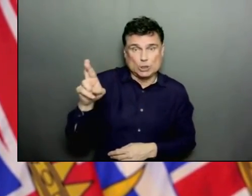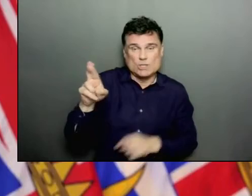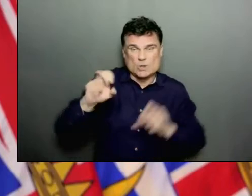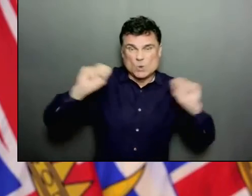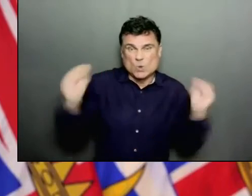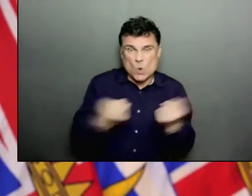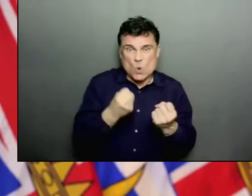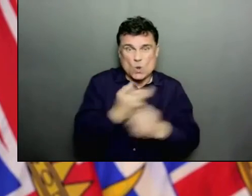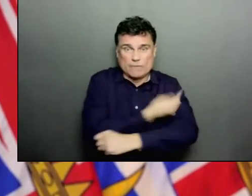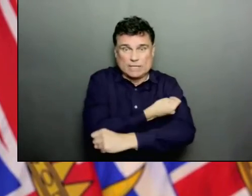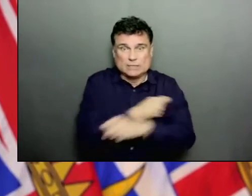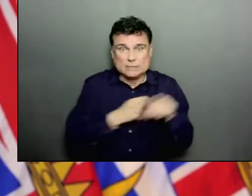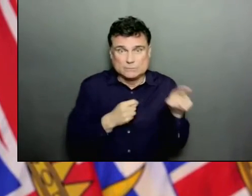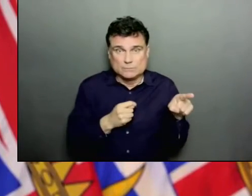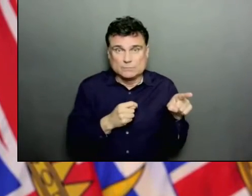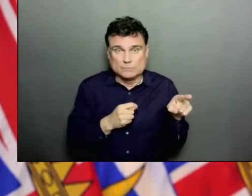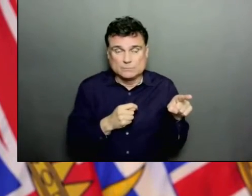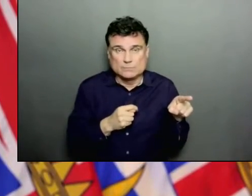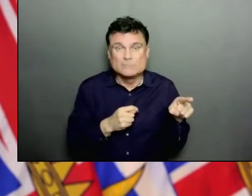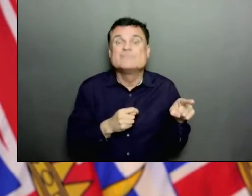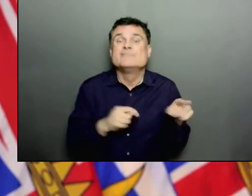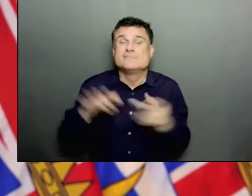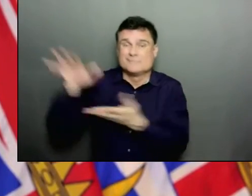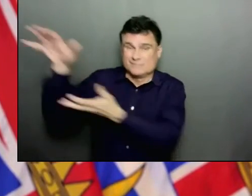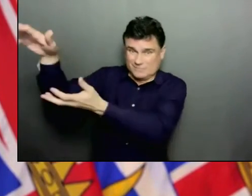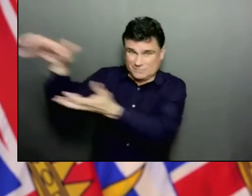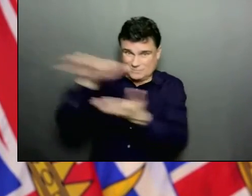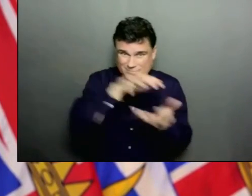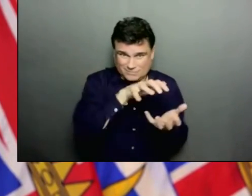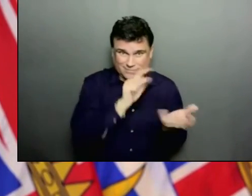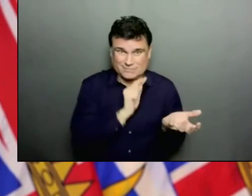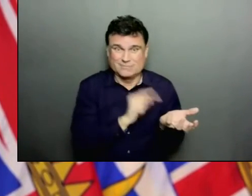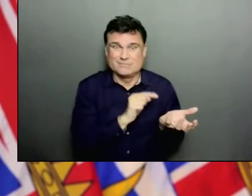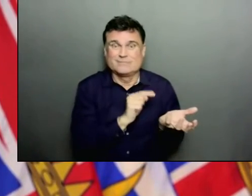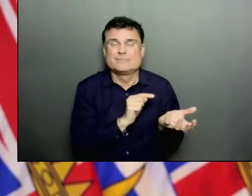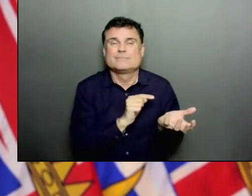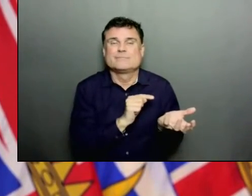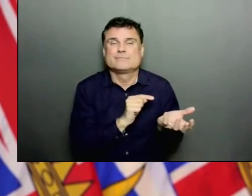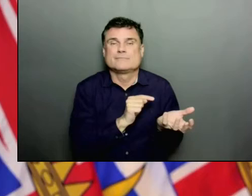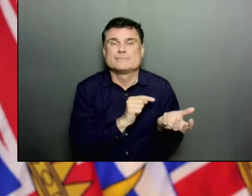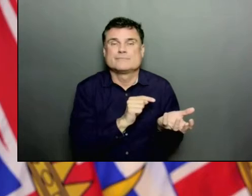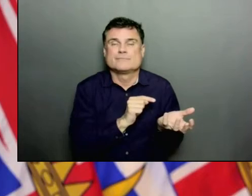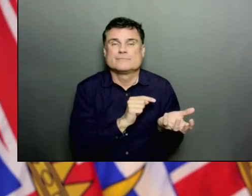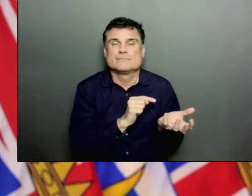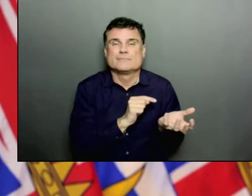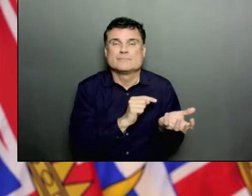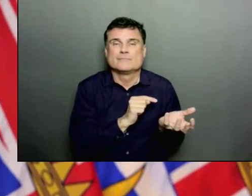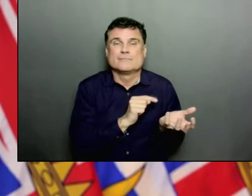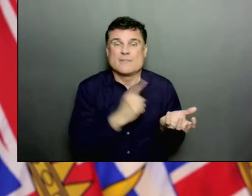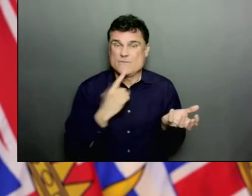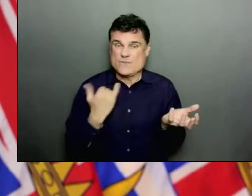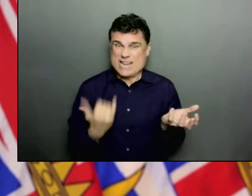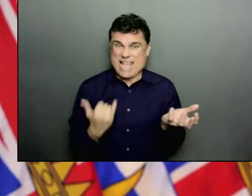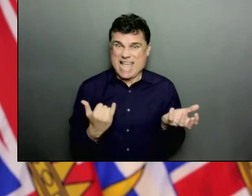I think there are 20 different sites we're looking at to start with, with the limited amount we're getting in the first